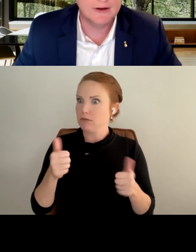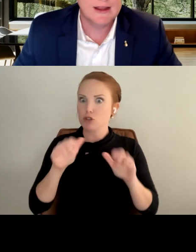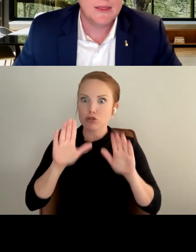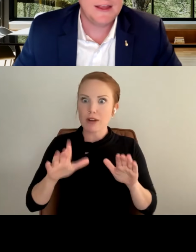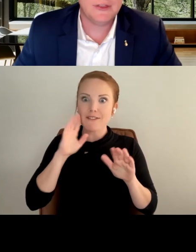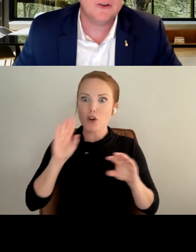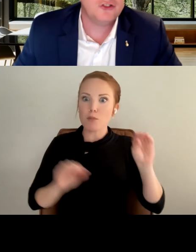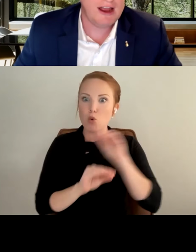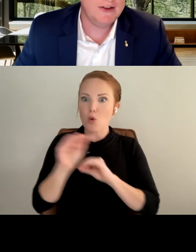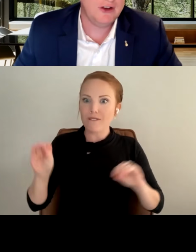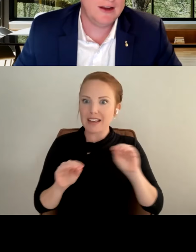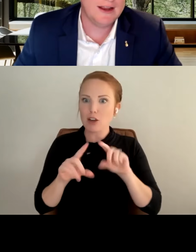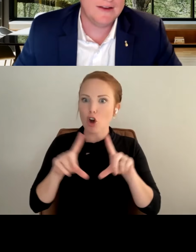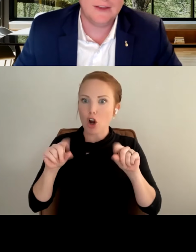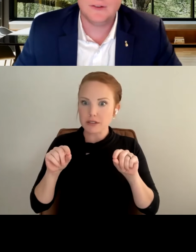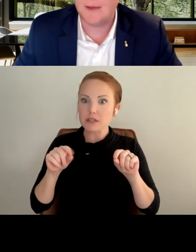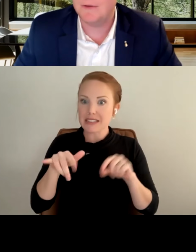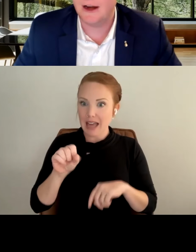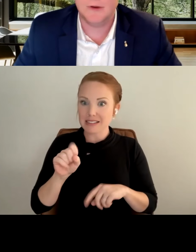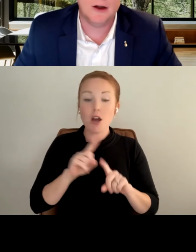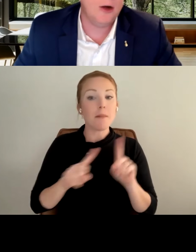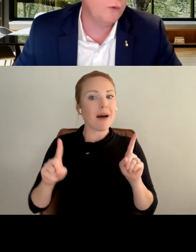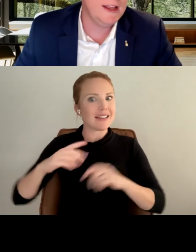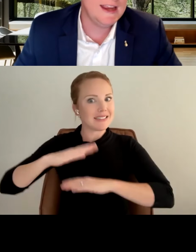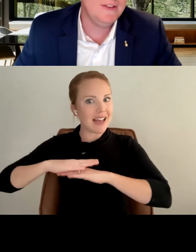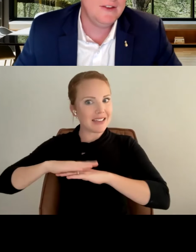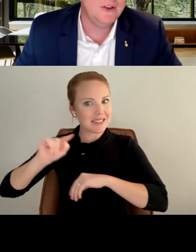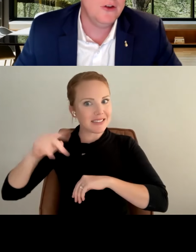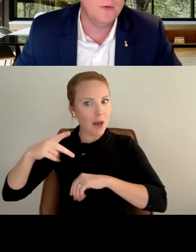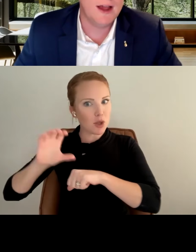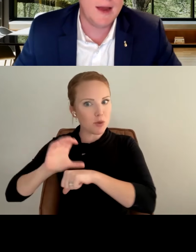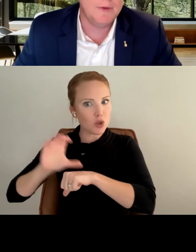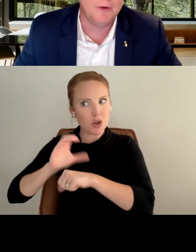Things that are challenging in a desktop environment are really easy to do on mobile.